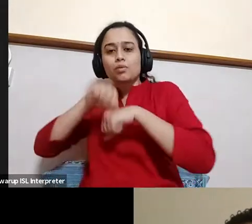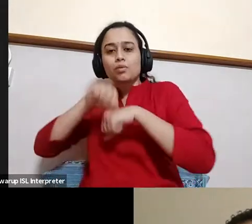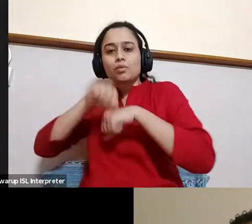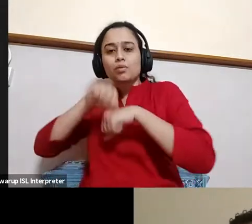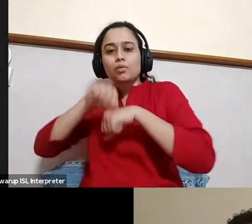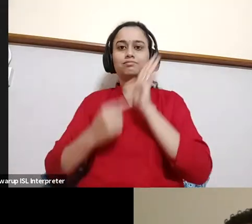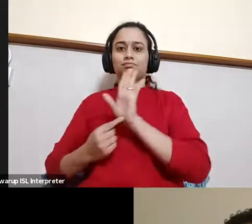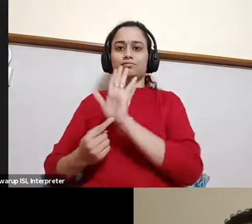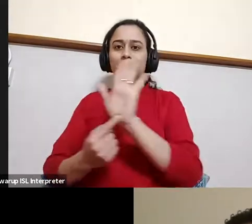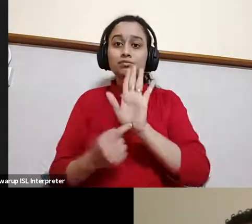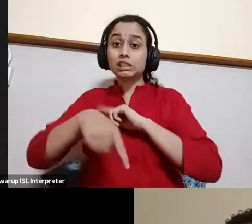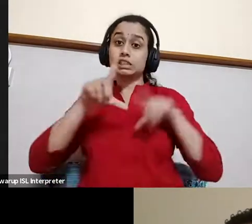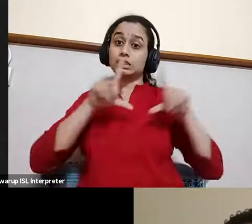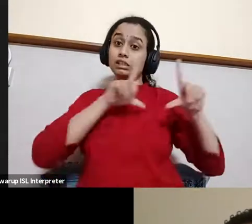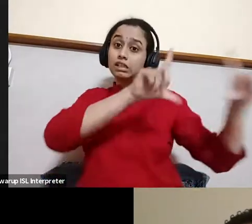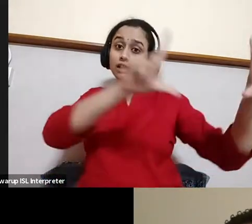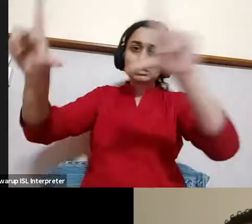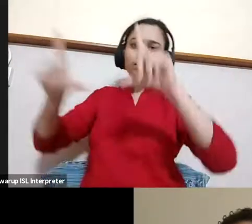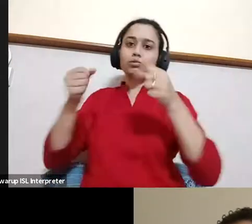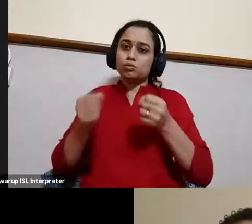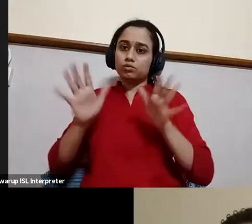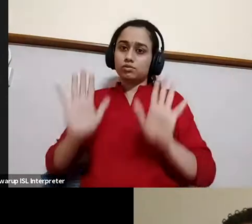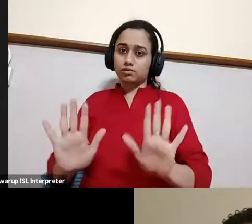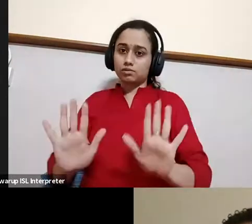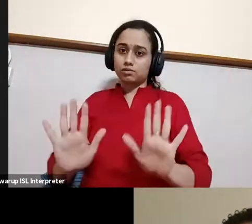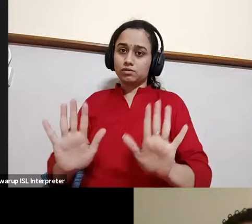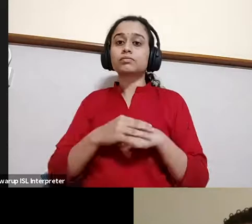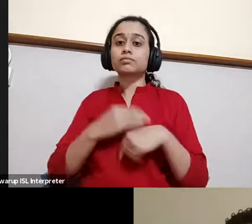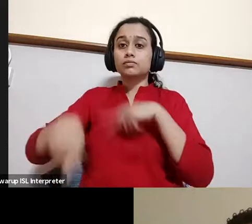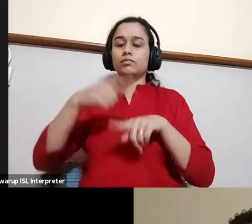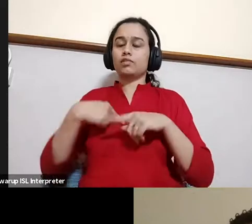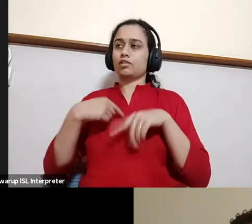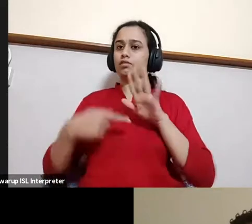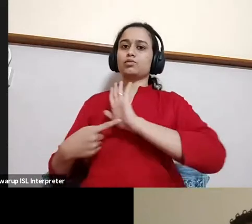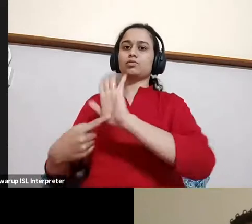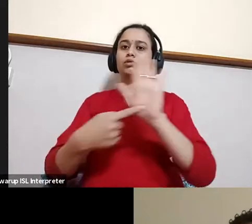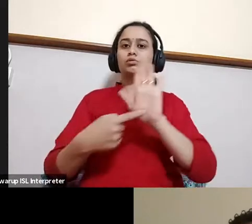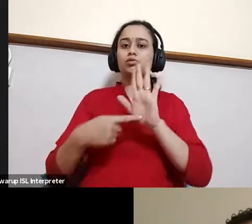where this exhibition might sit in in its display of studio photographs and how that